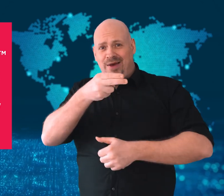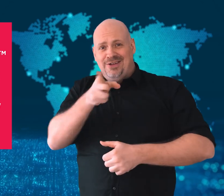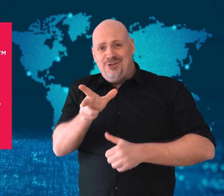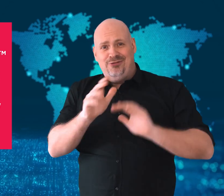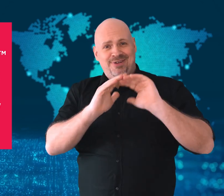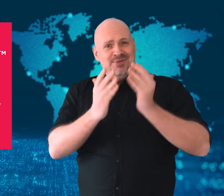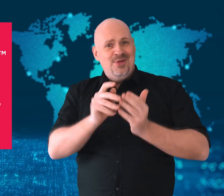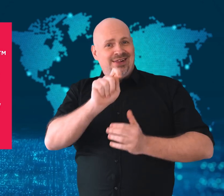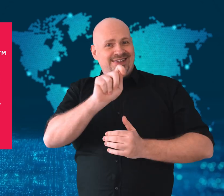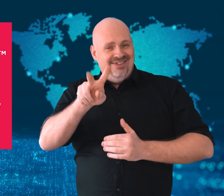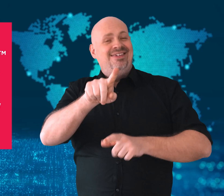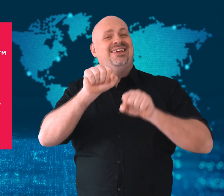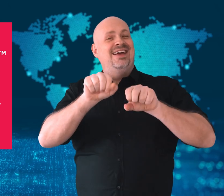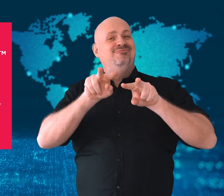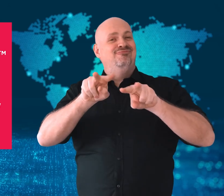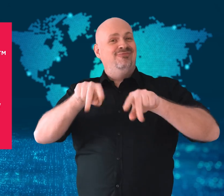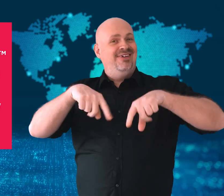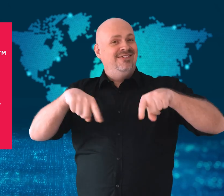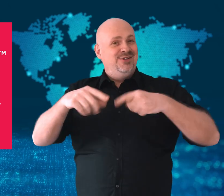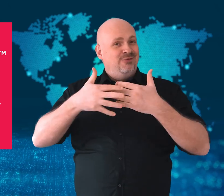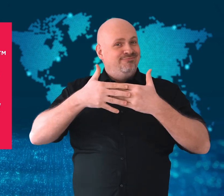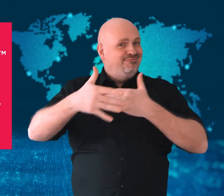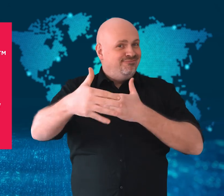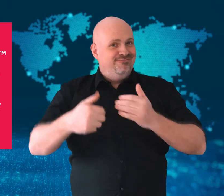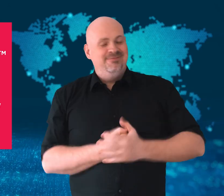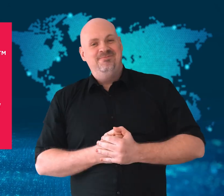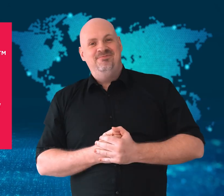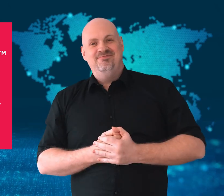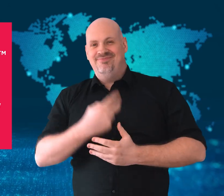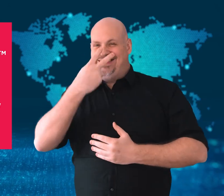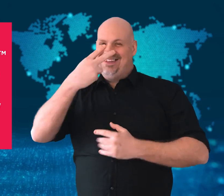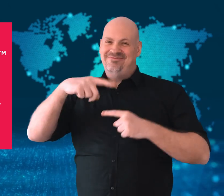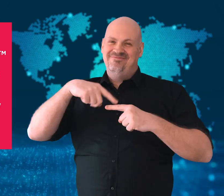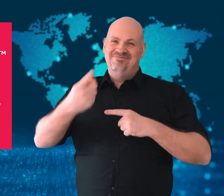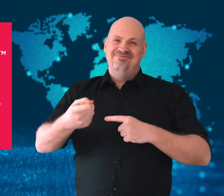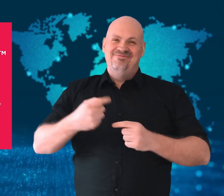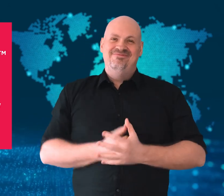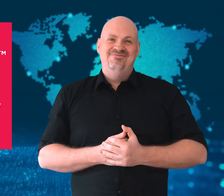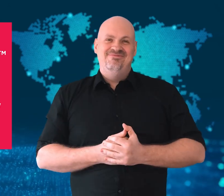and follow H3 World TV to get new video updates! See you next time!